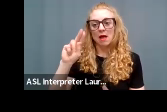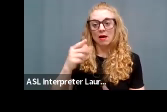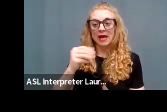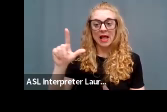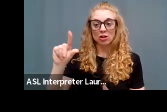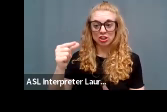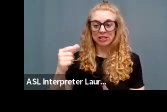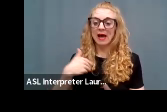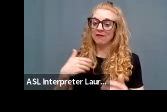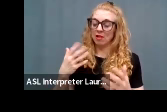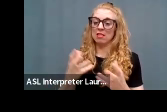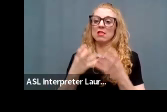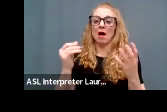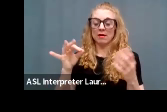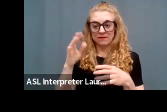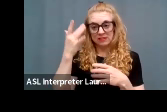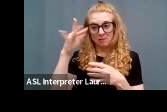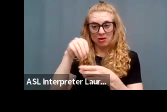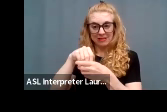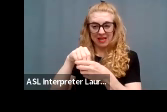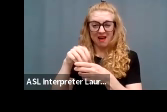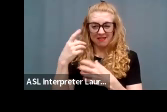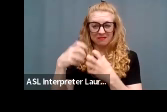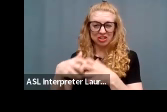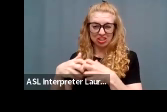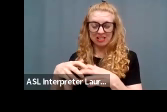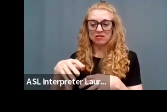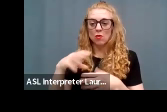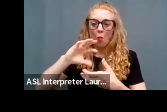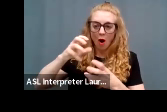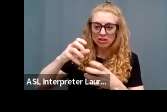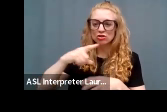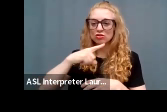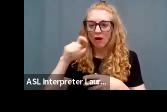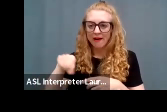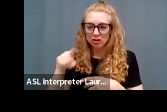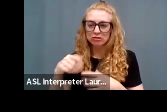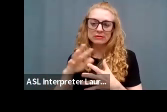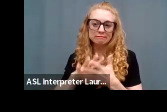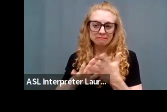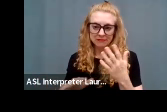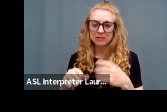amounts of intelligence built into them washers dryers you name it so it's the devices that's